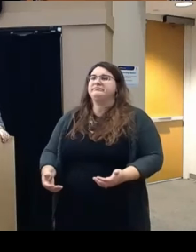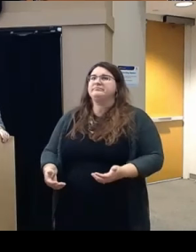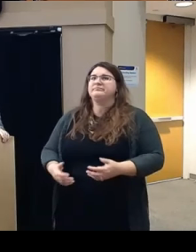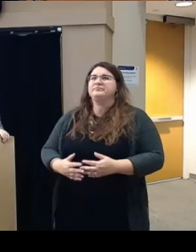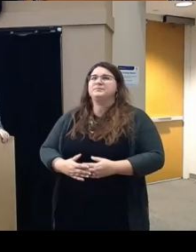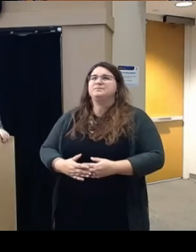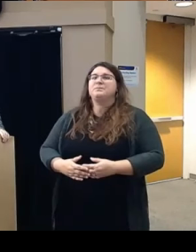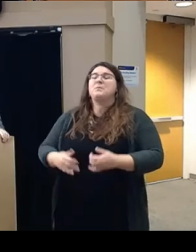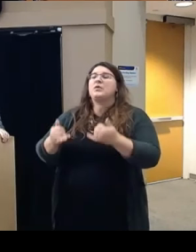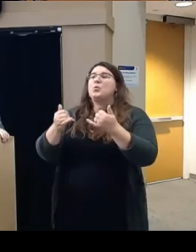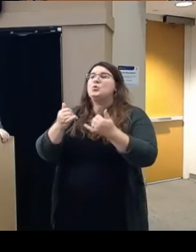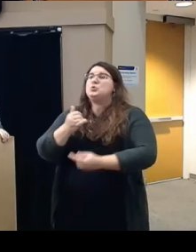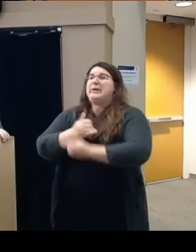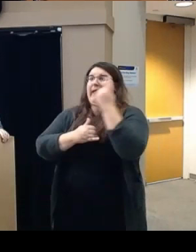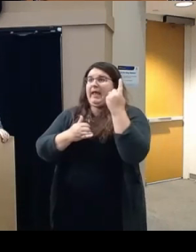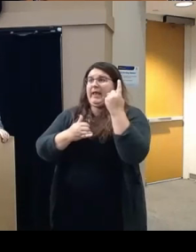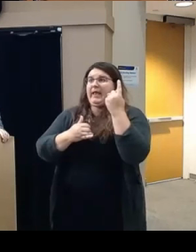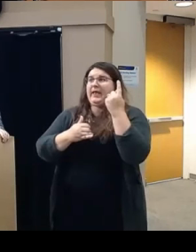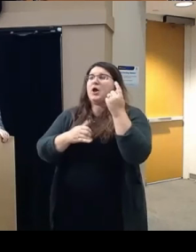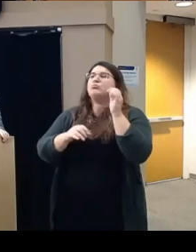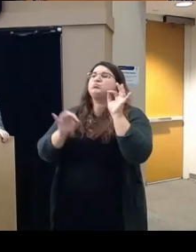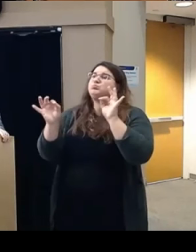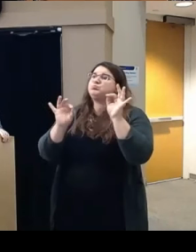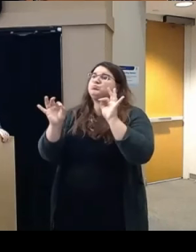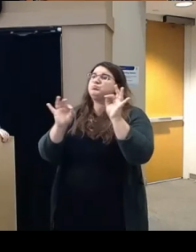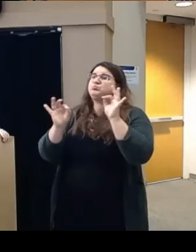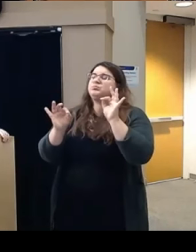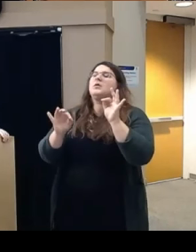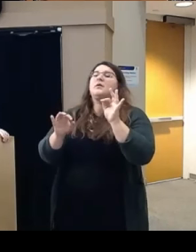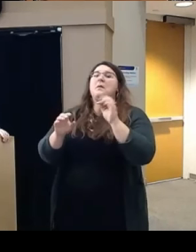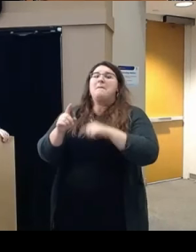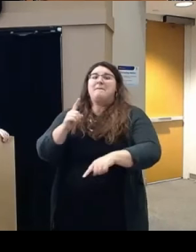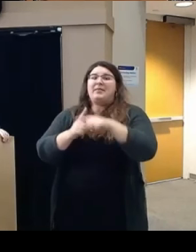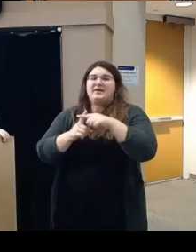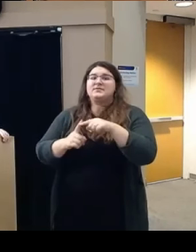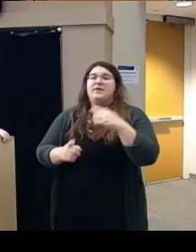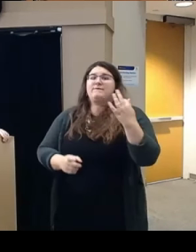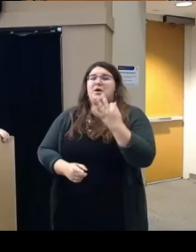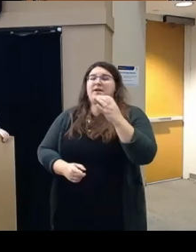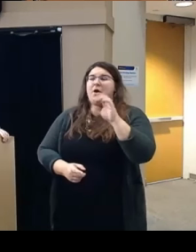and an e-learning will be available on Friday October 27th and that will go all out to all